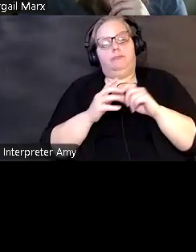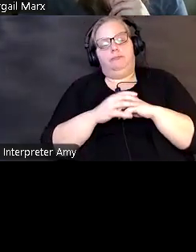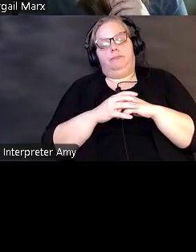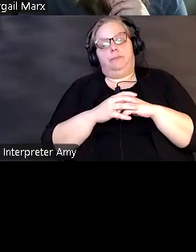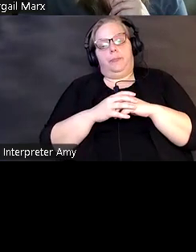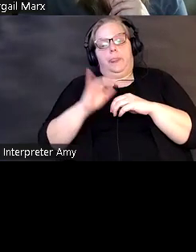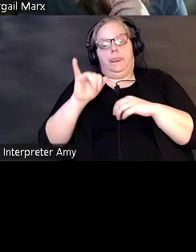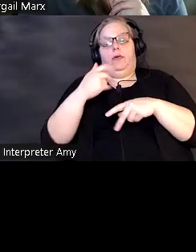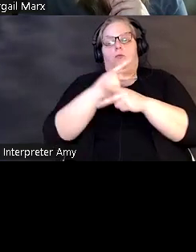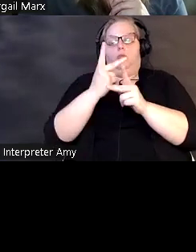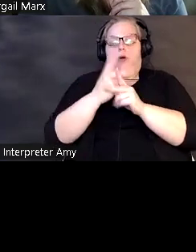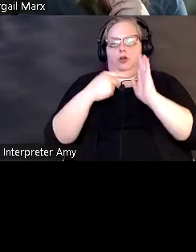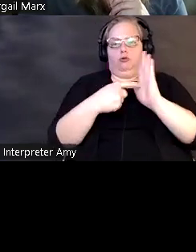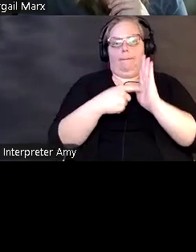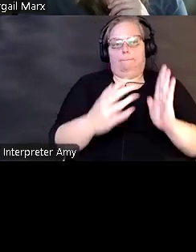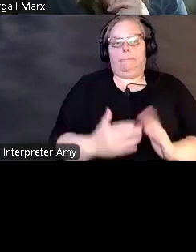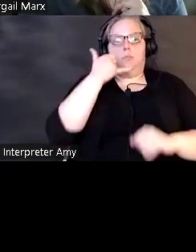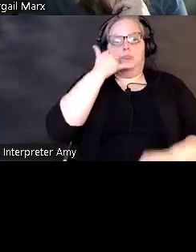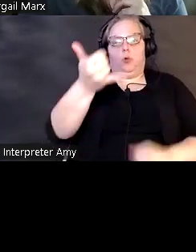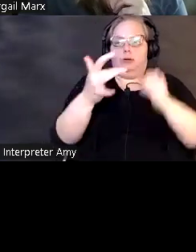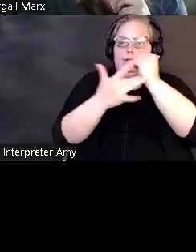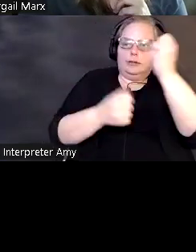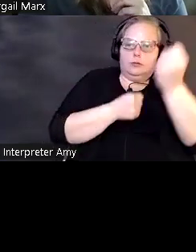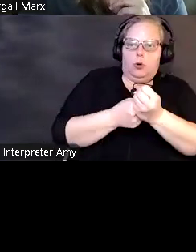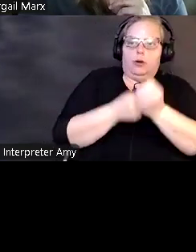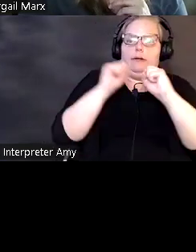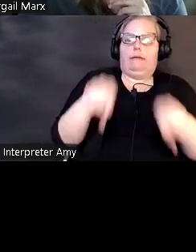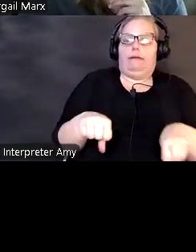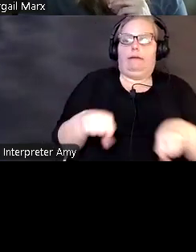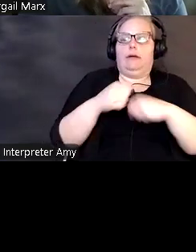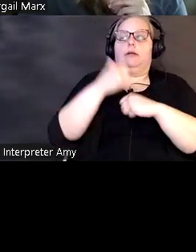you can call usually a technical support number and have them walk you through how